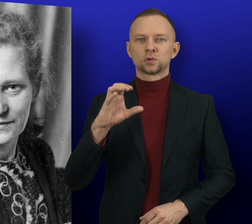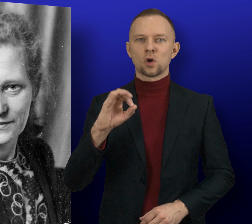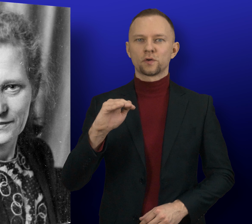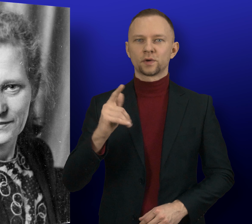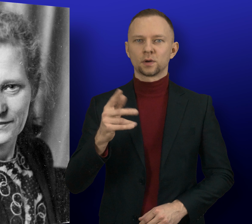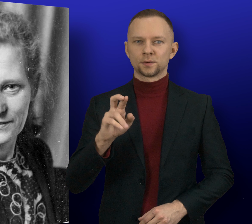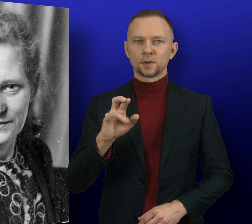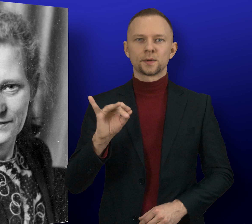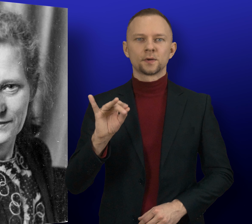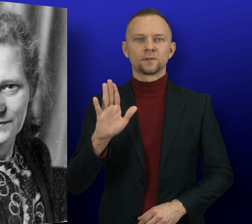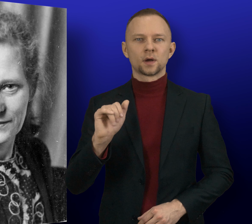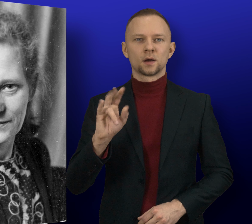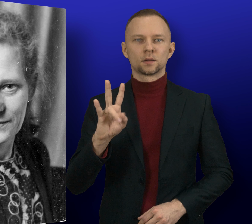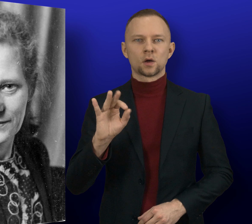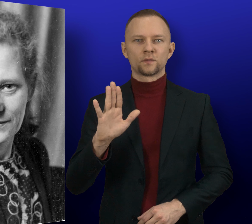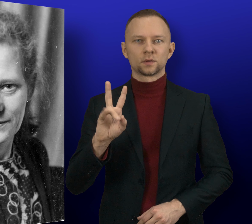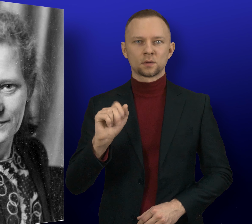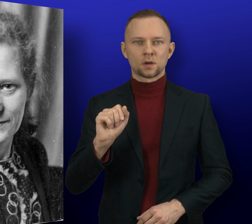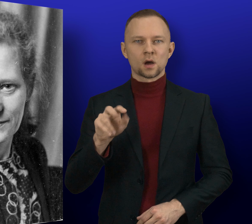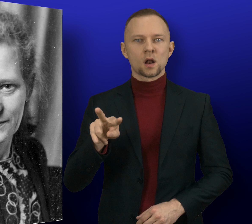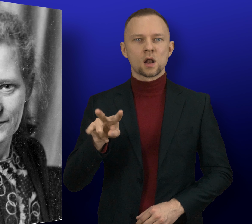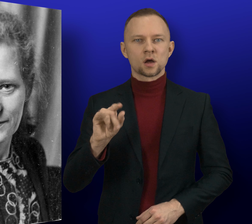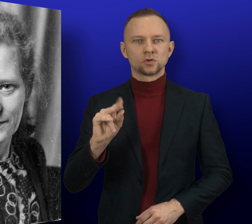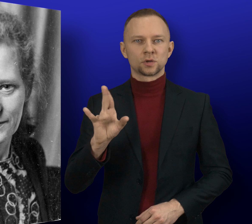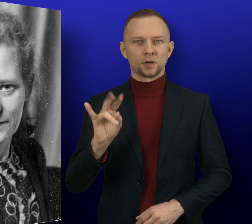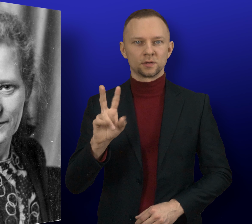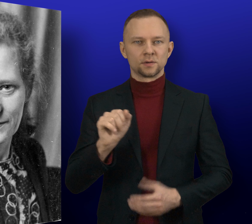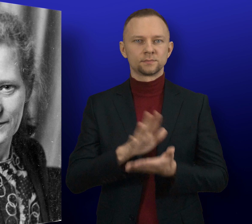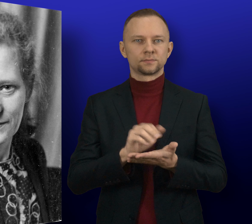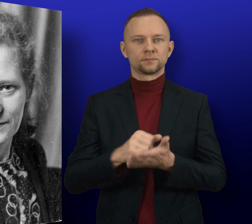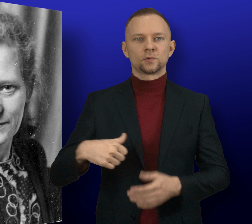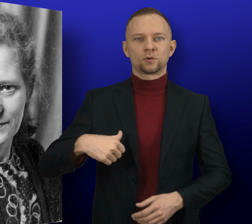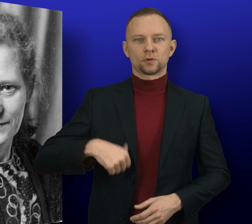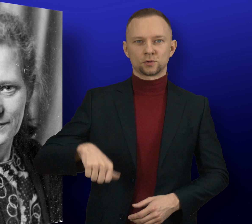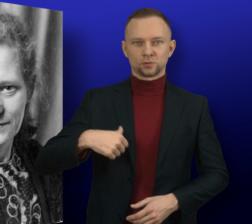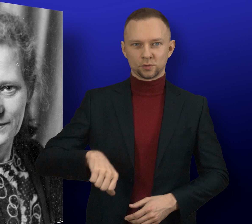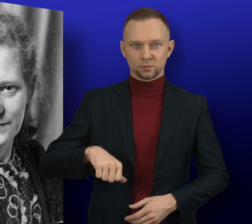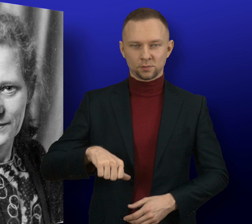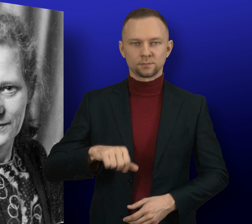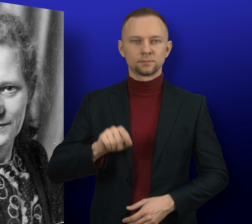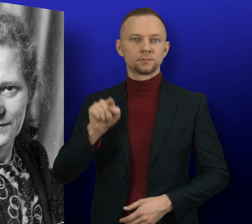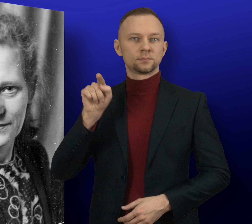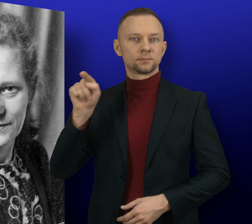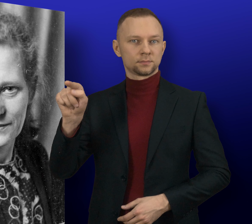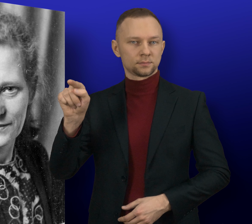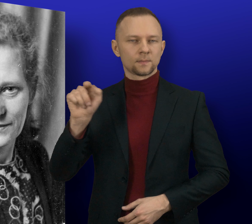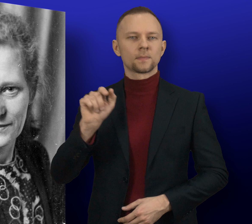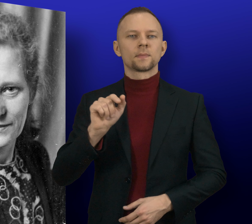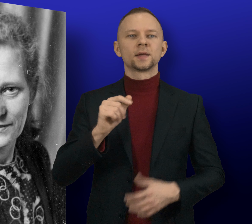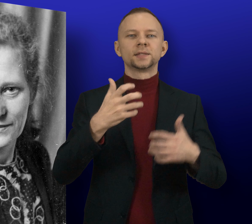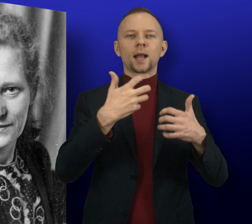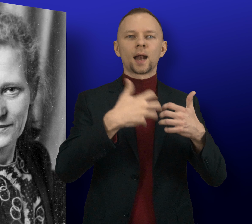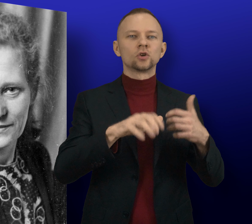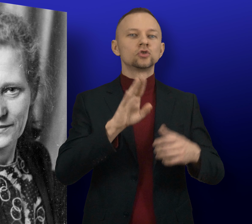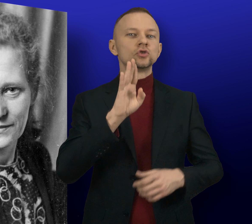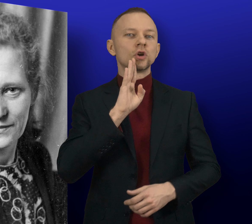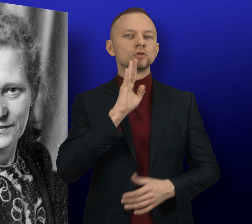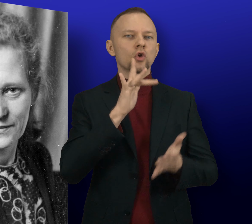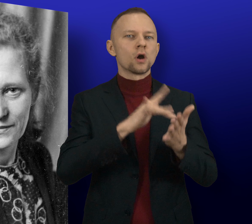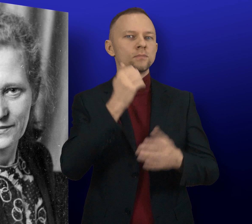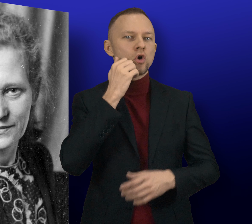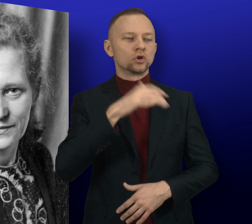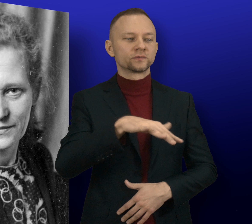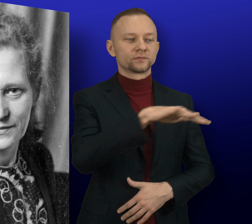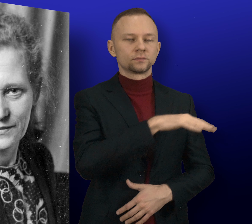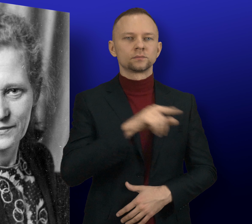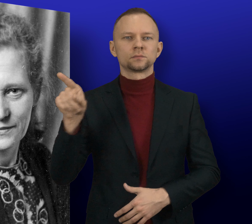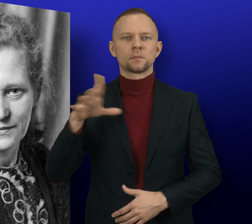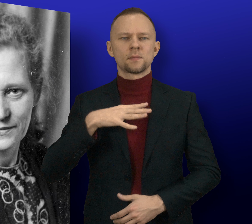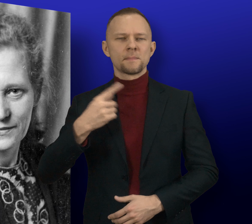Sofya Ivanovna Lychkina is the first organizer